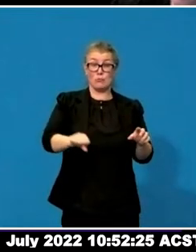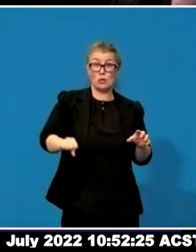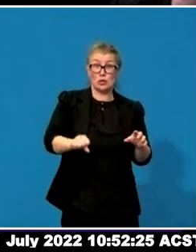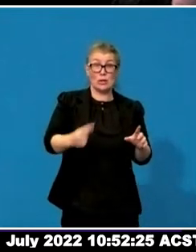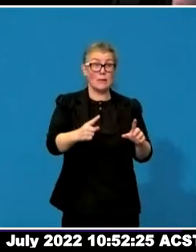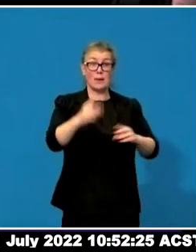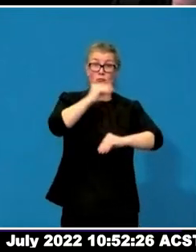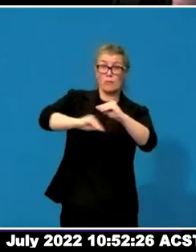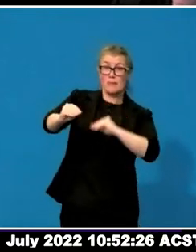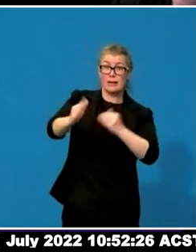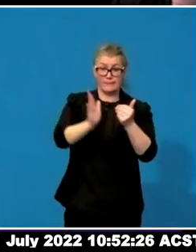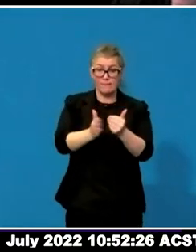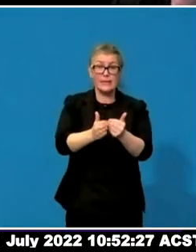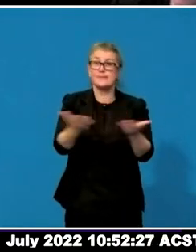the disrepair of her manual wheelchair.